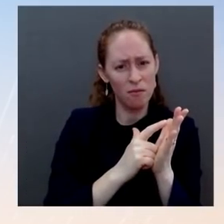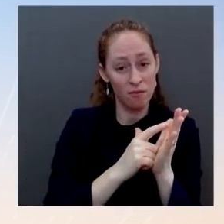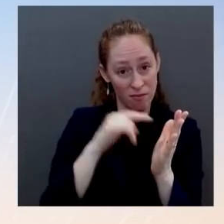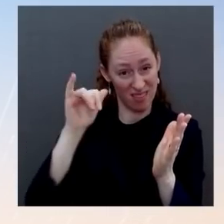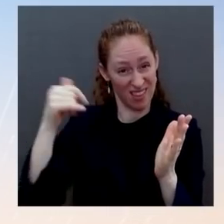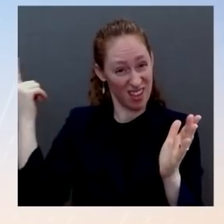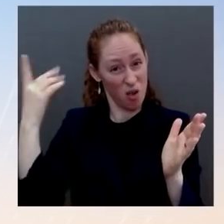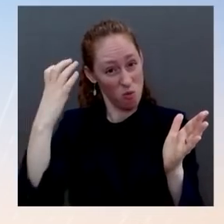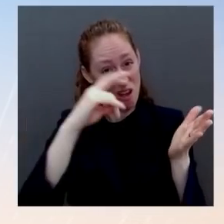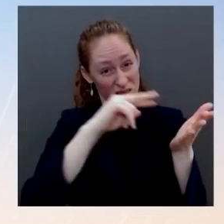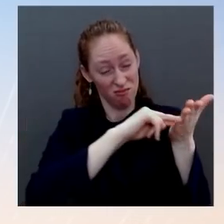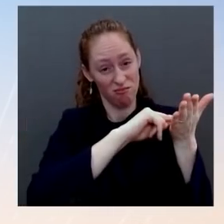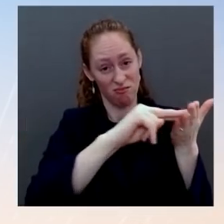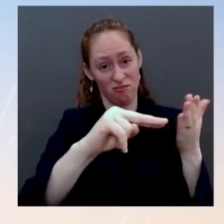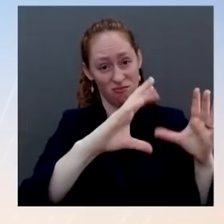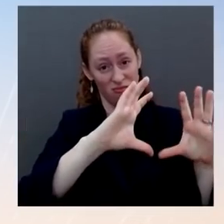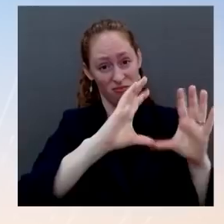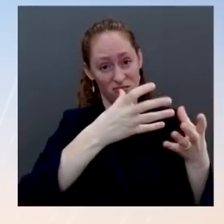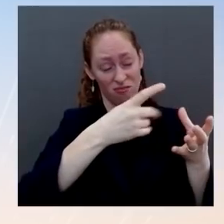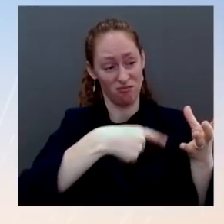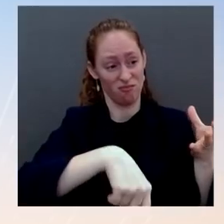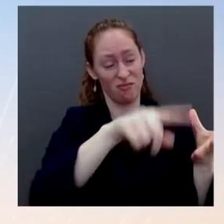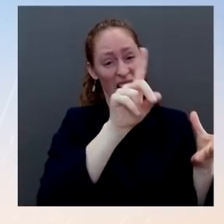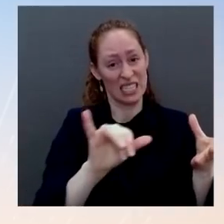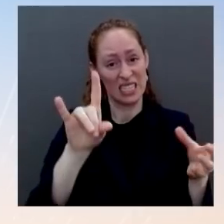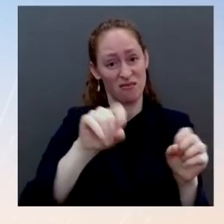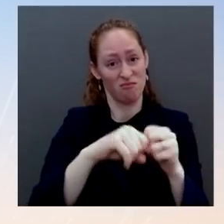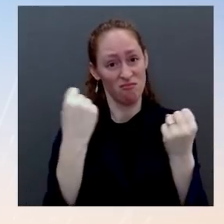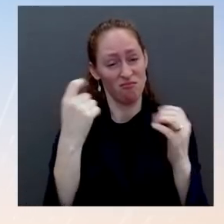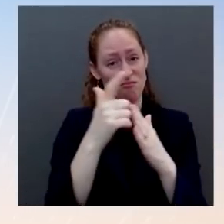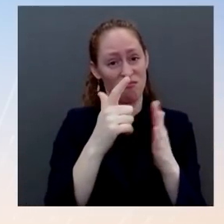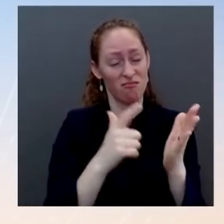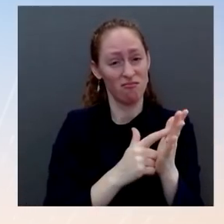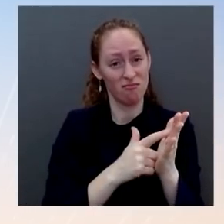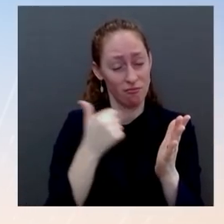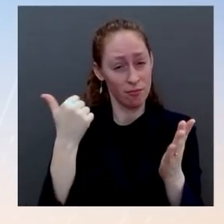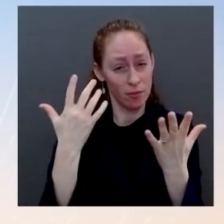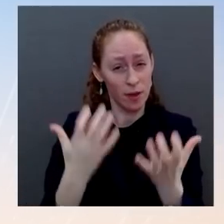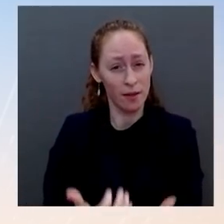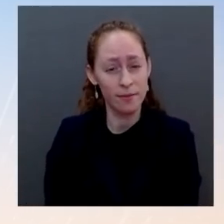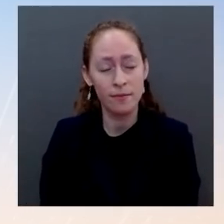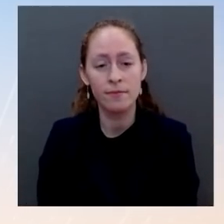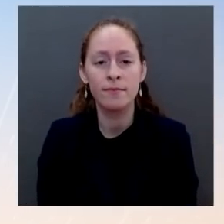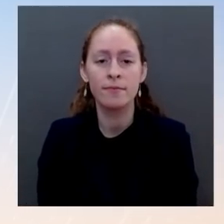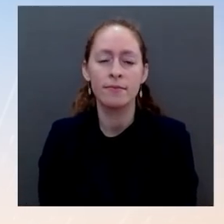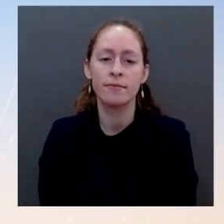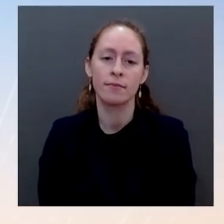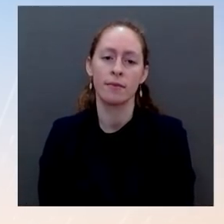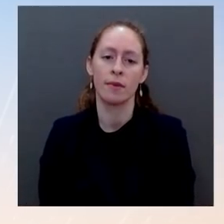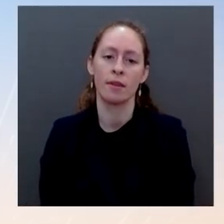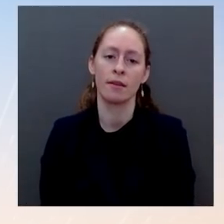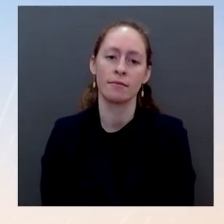as the Attorney General demanded when he accepted the job and as the President expected and demanded from any Attorney General he was going to select.